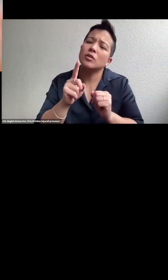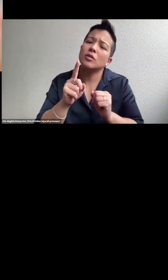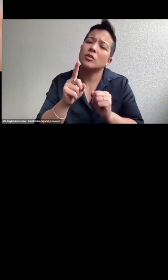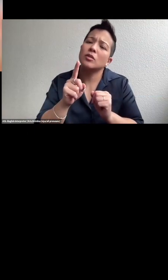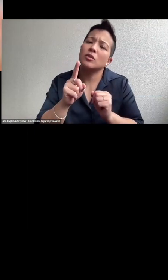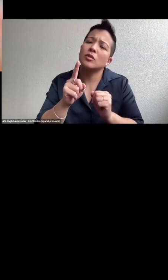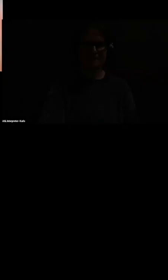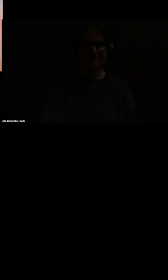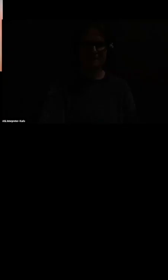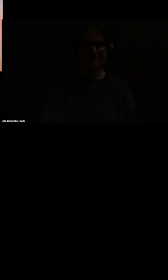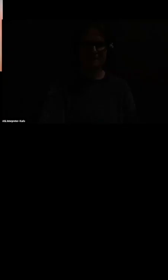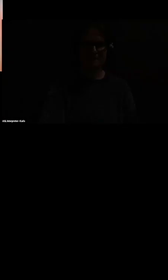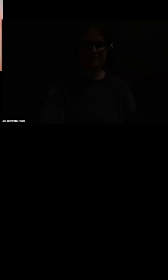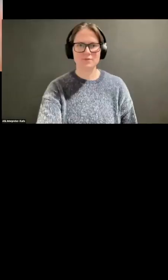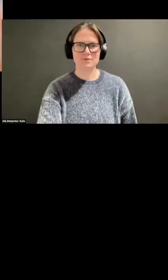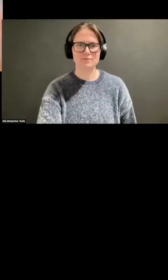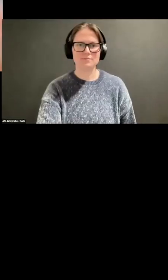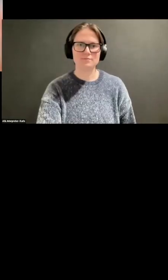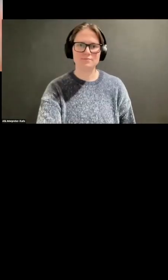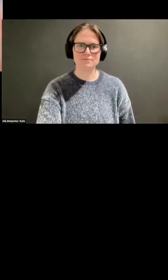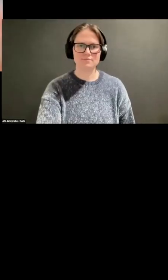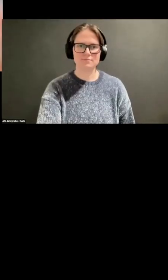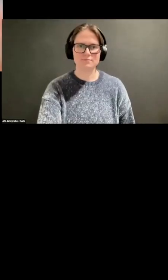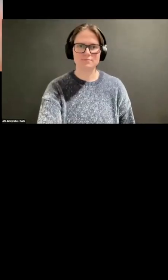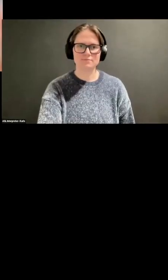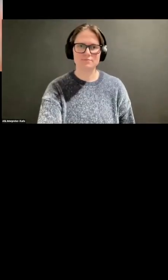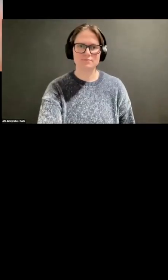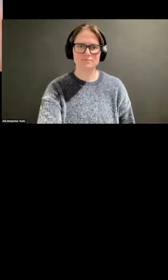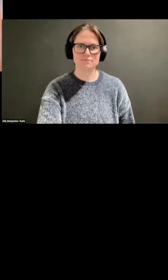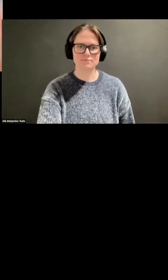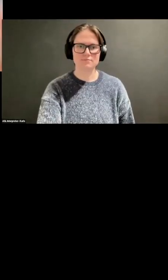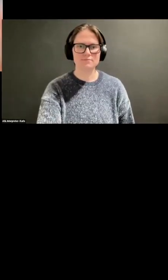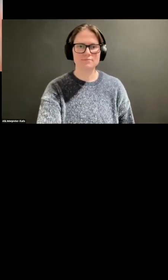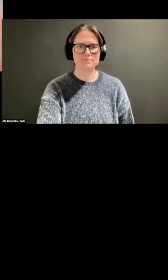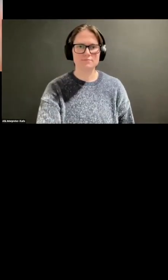things to consider but particularly for me I wanted,